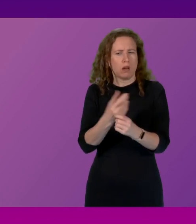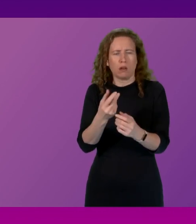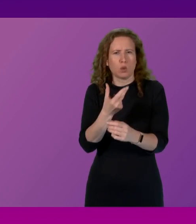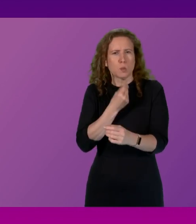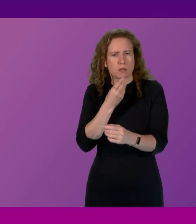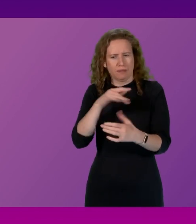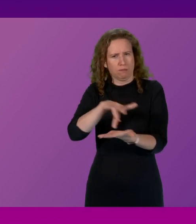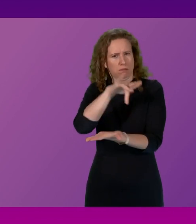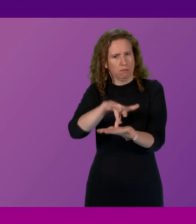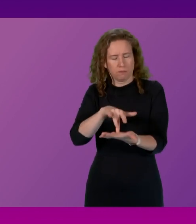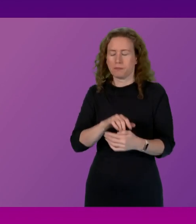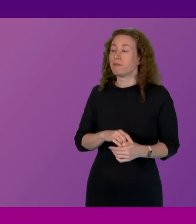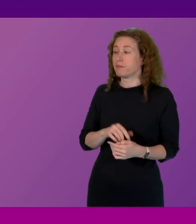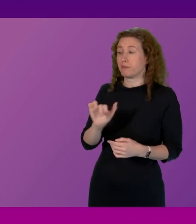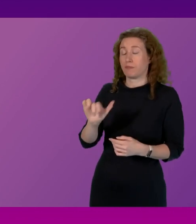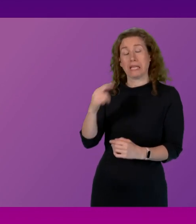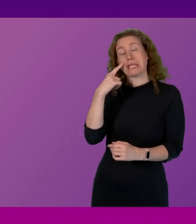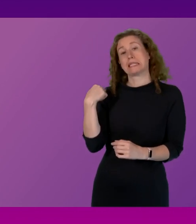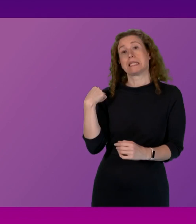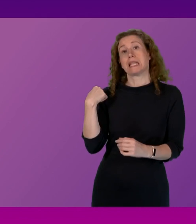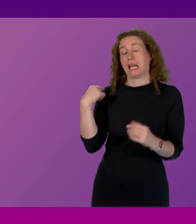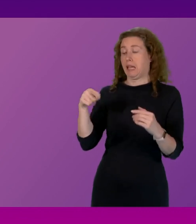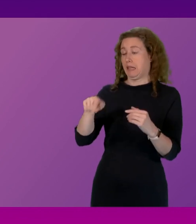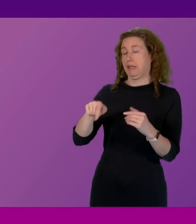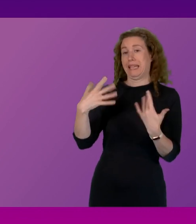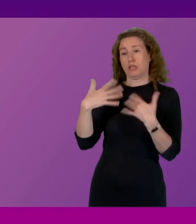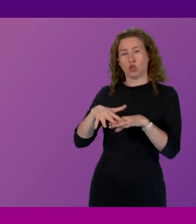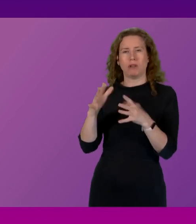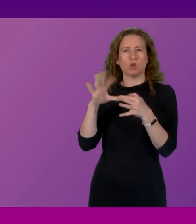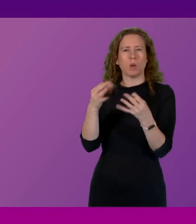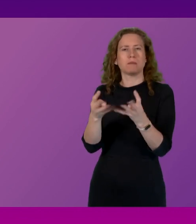I welcome the decision that was taken yesterday by Glasgow city integration joint board.